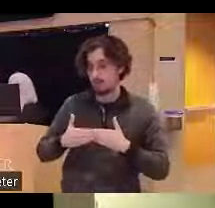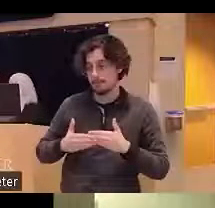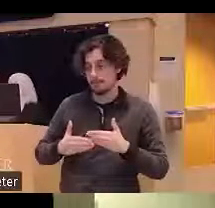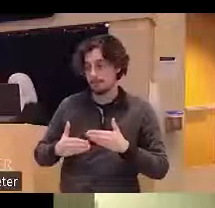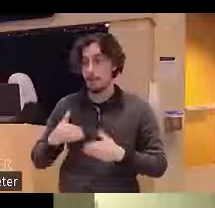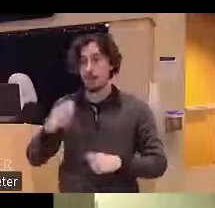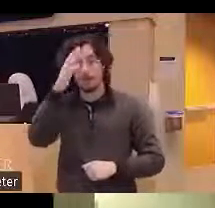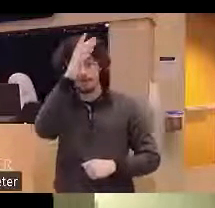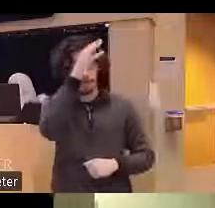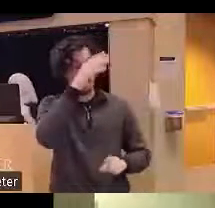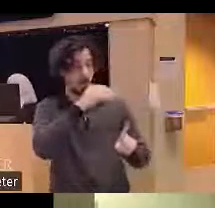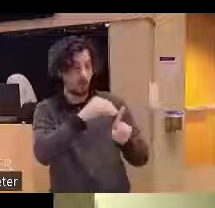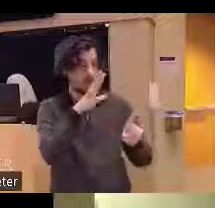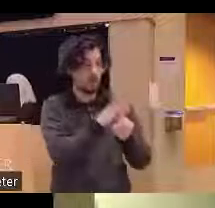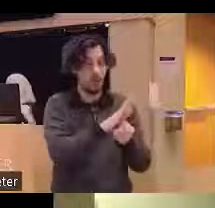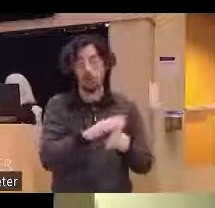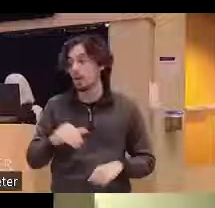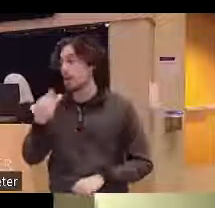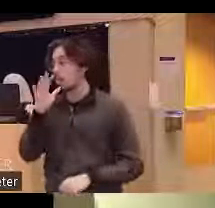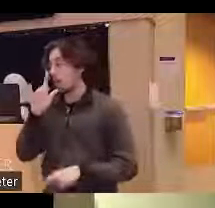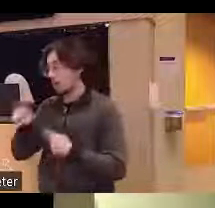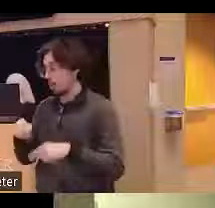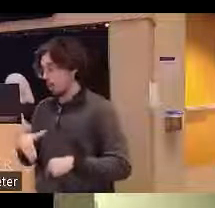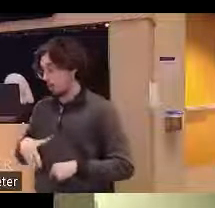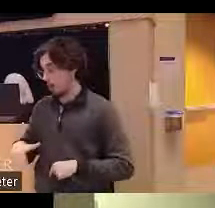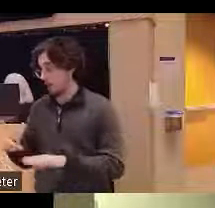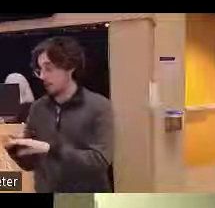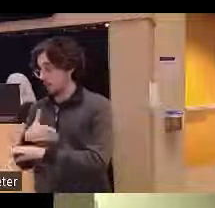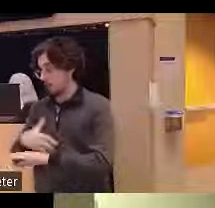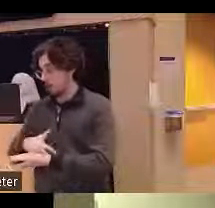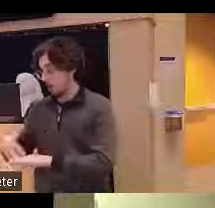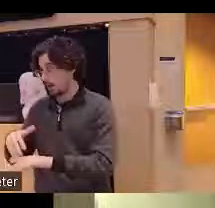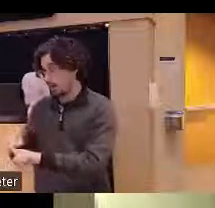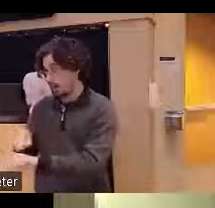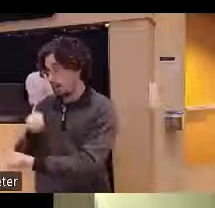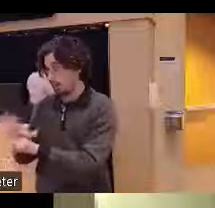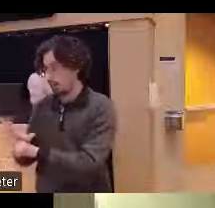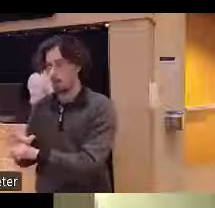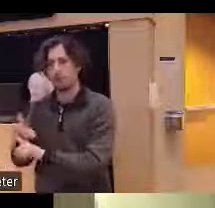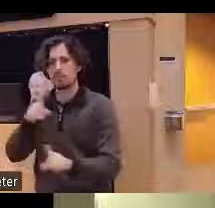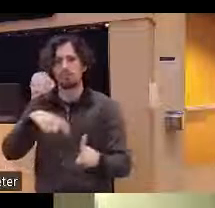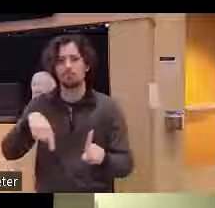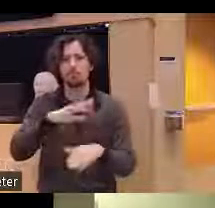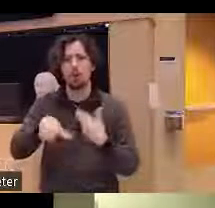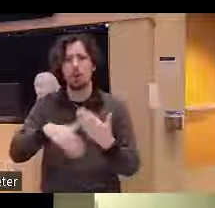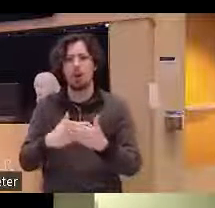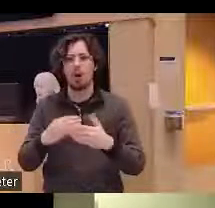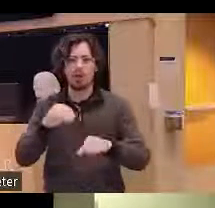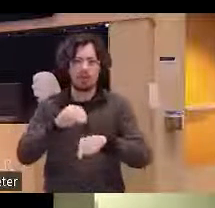father and the mom during pregnancy and before can all influence our physiology and have a role in